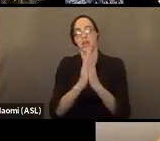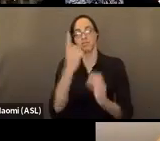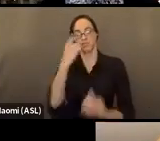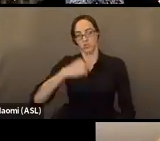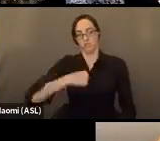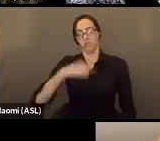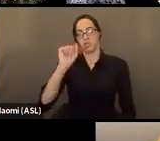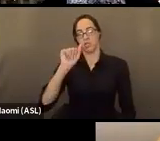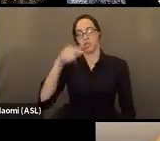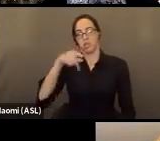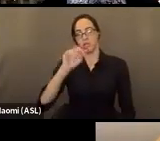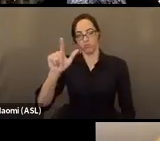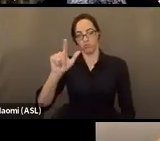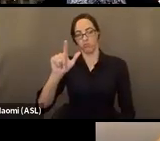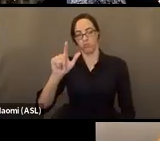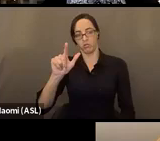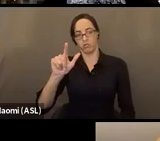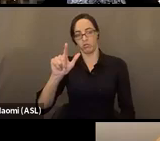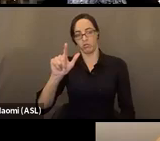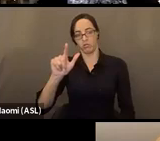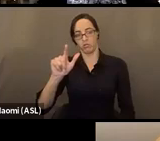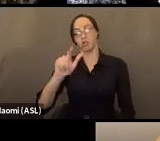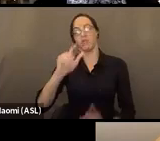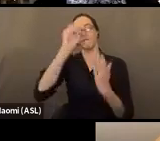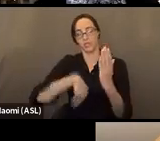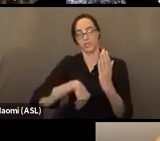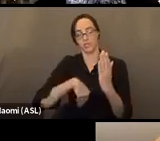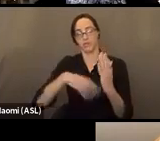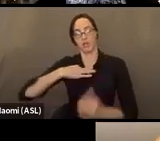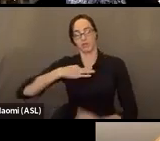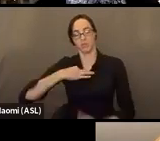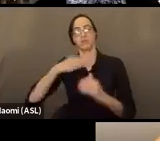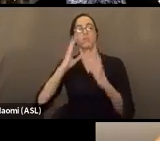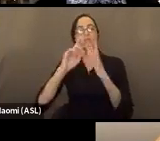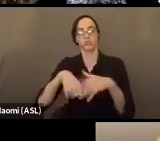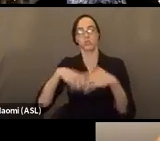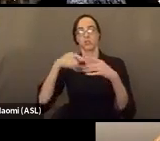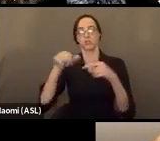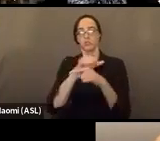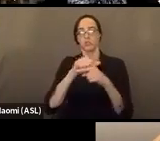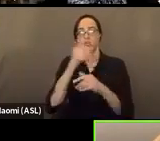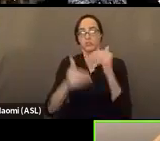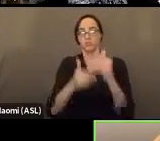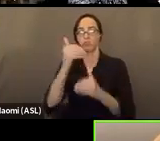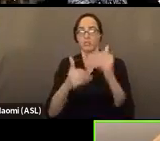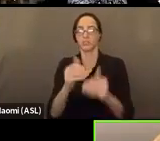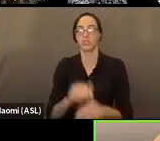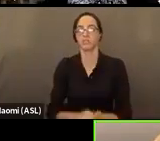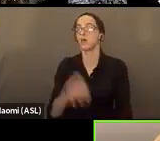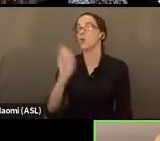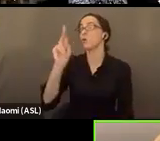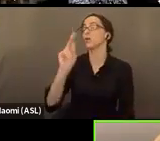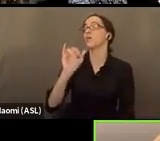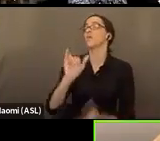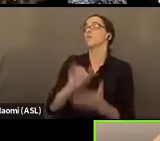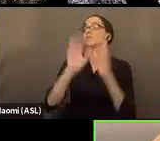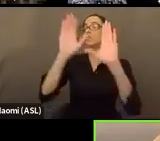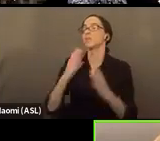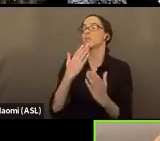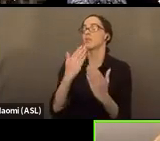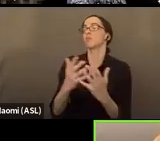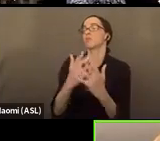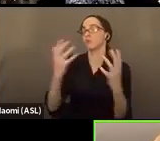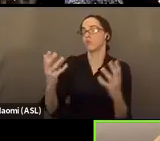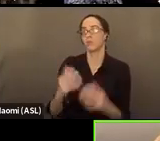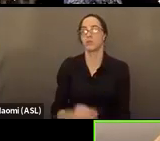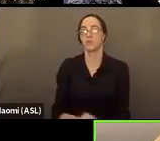in an application and start the training process okay that's great thank you so much um you know i